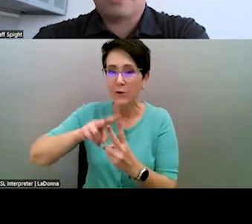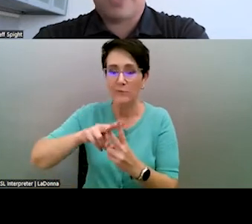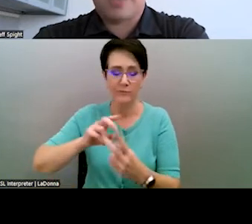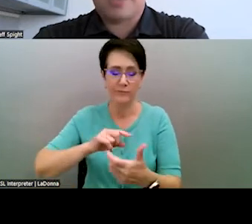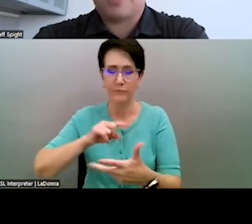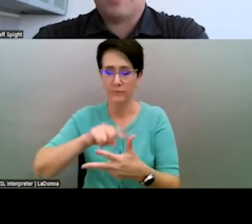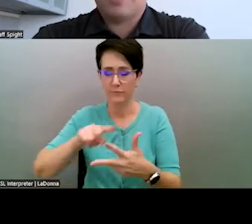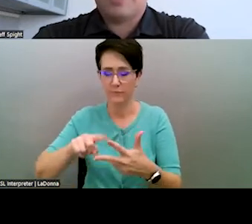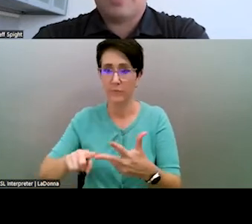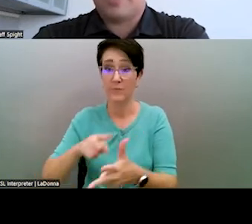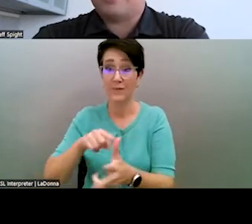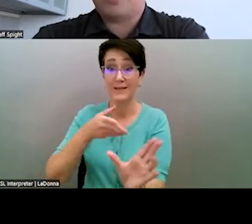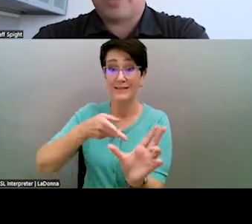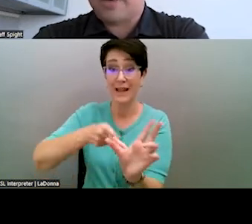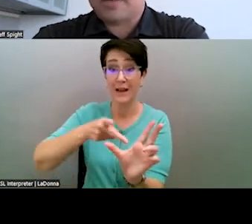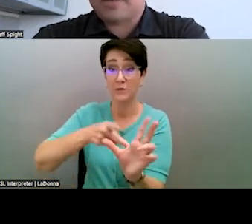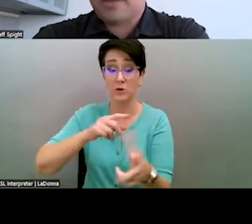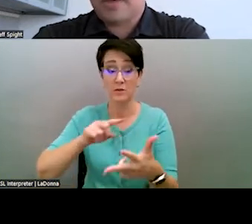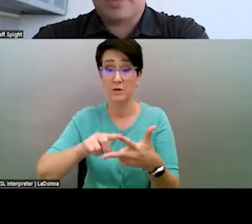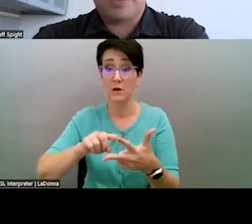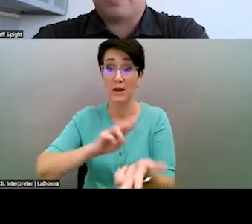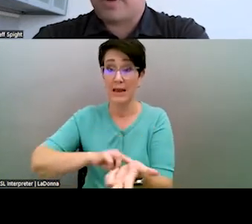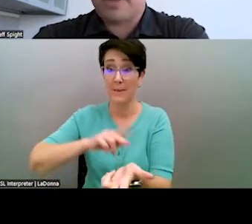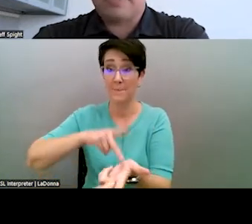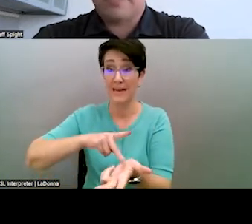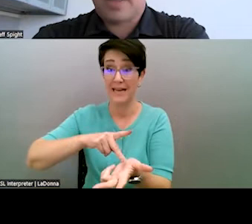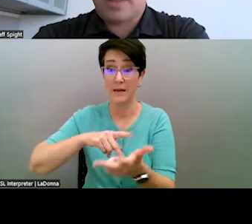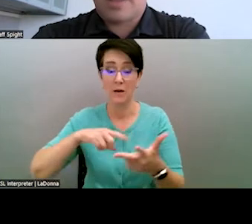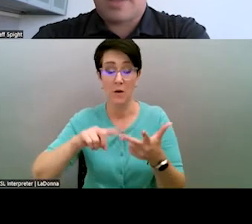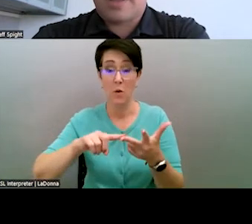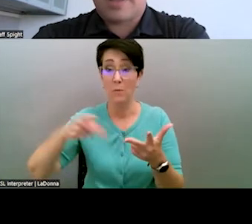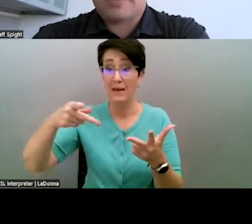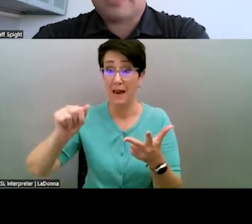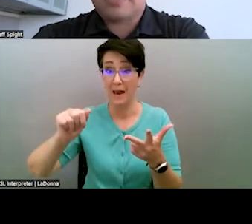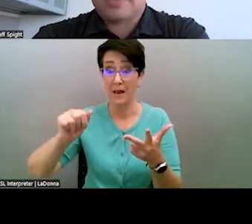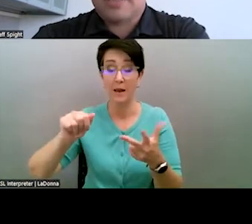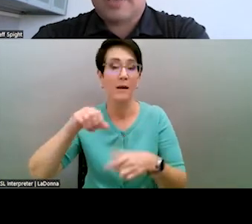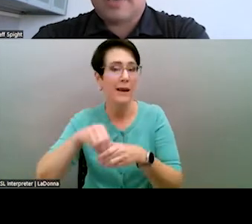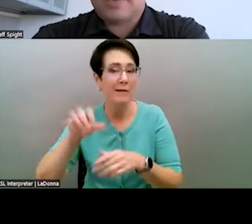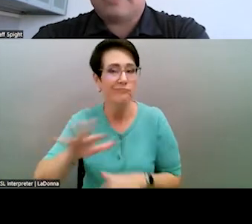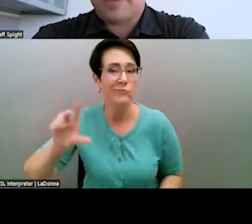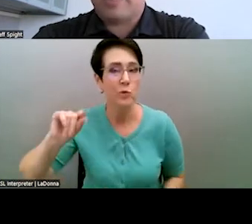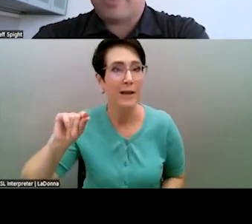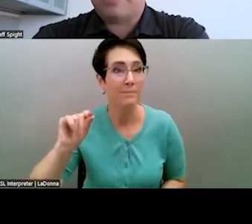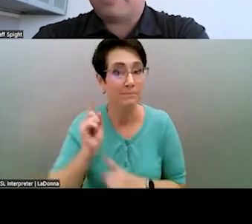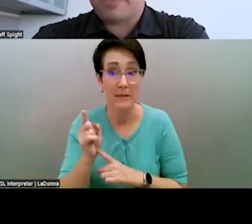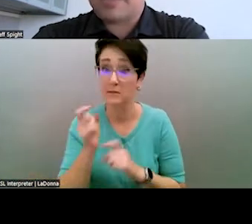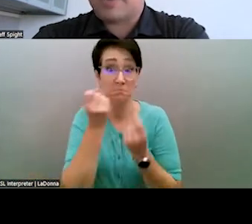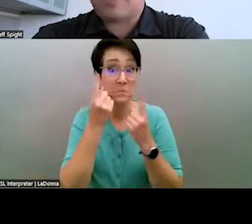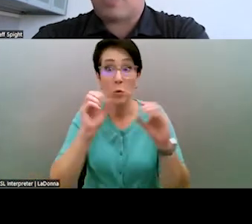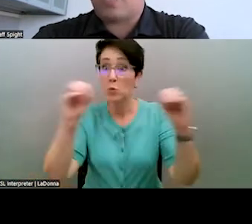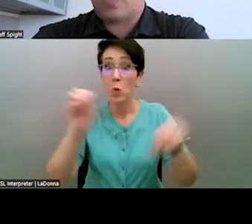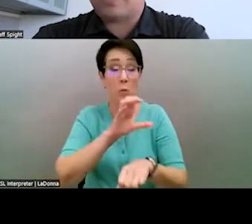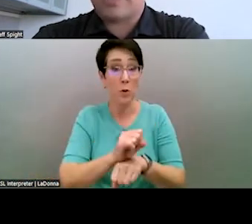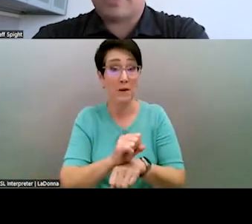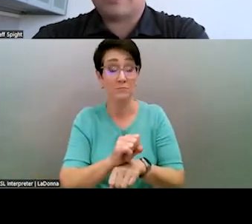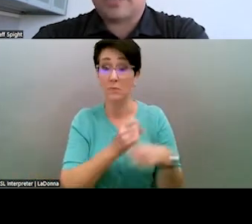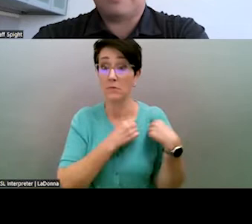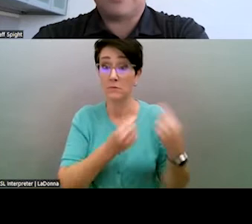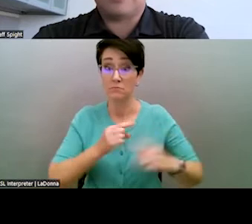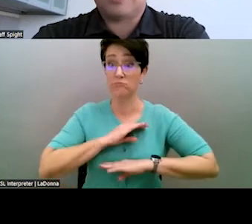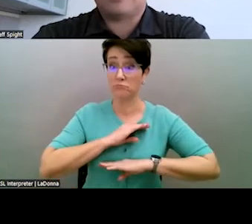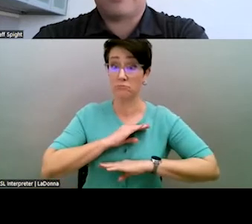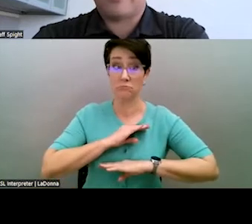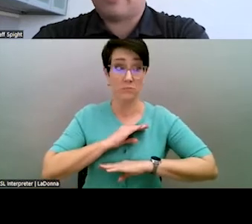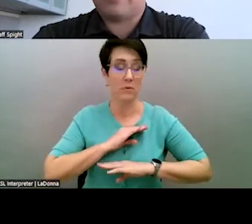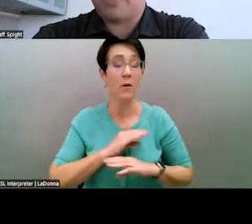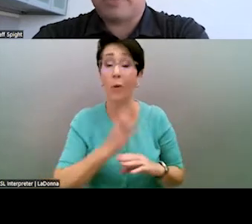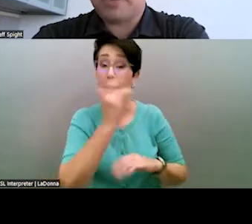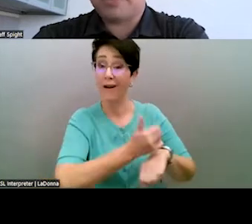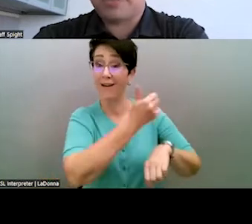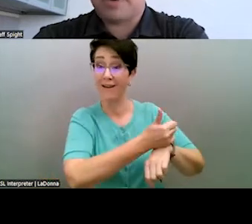PA, IN 20 MINUTES. NO APPOINTMENT. OUR WHOLE GOAL TIES PREVENT YOU FROM GOING TO EMERGENCY ROOM.